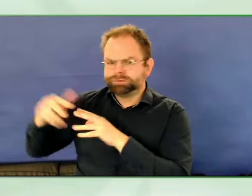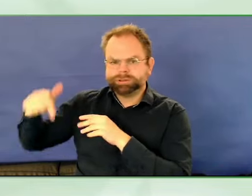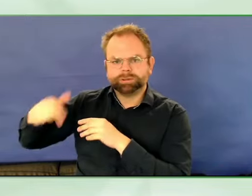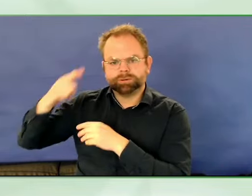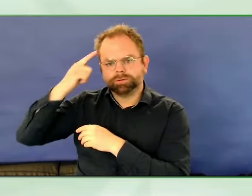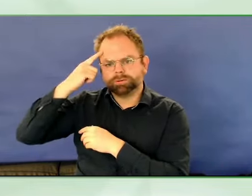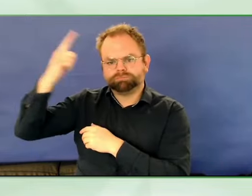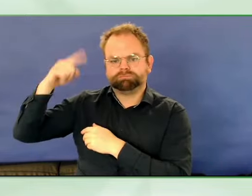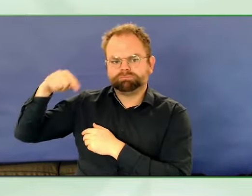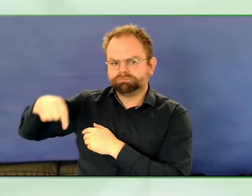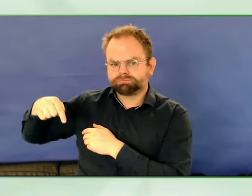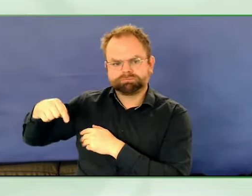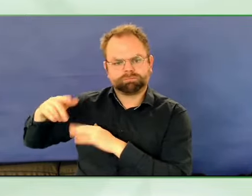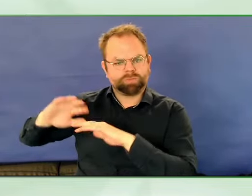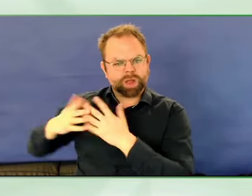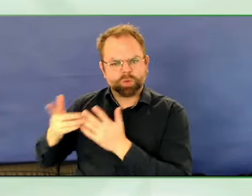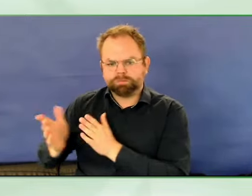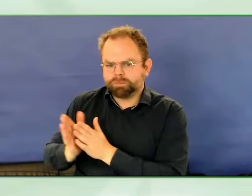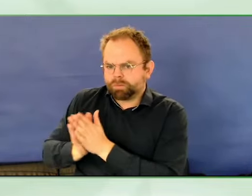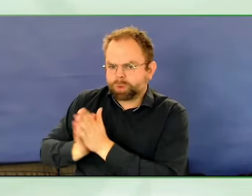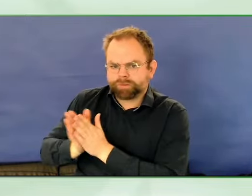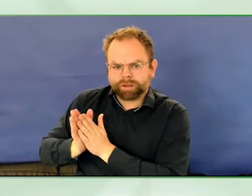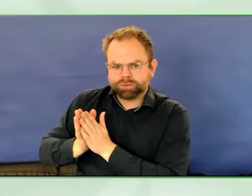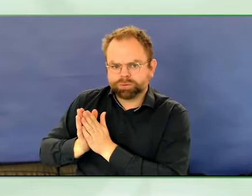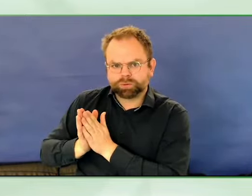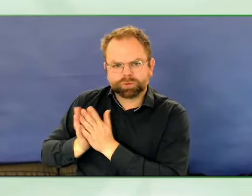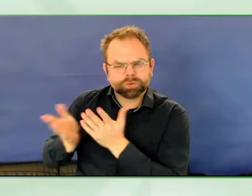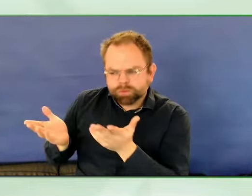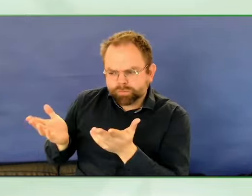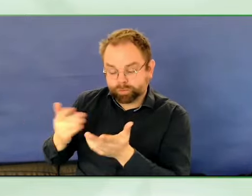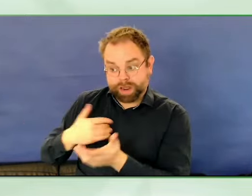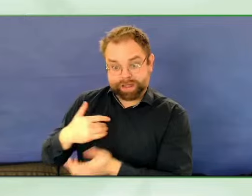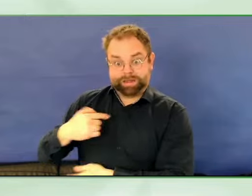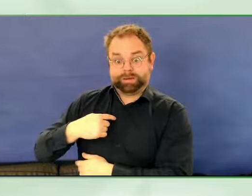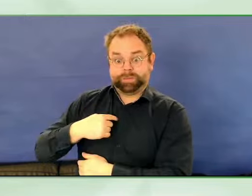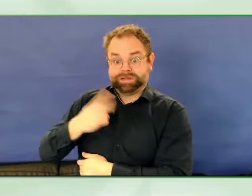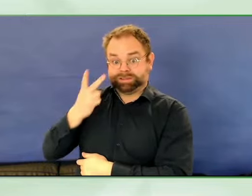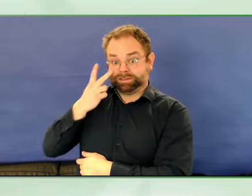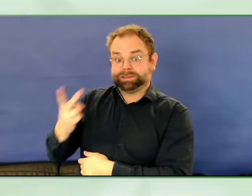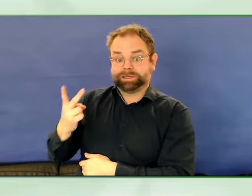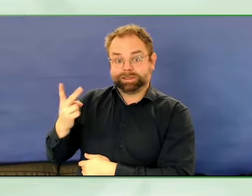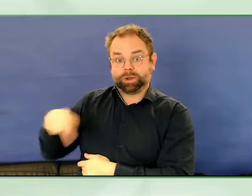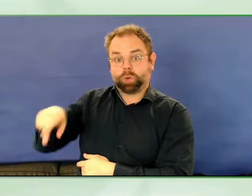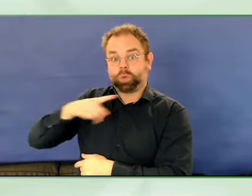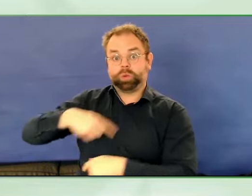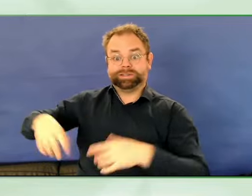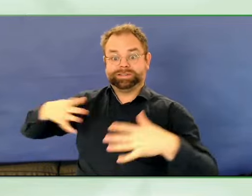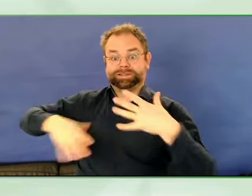It's one of those ideas that is so simple and brilliant why didn't anyone do it before, so please tell us your journey.